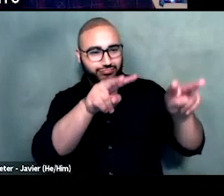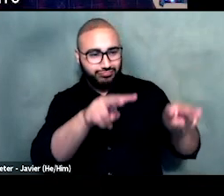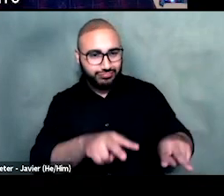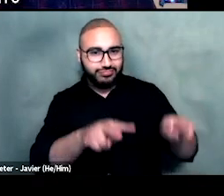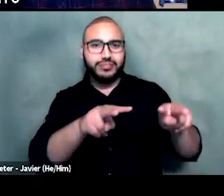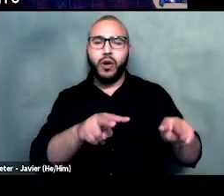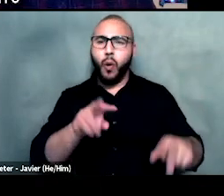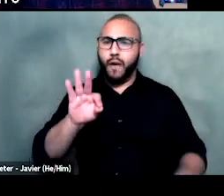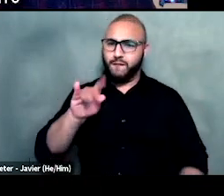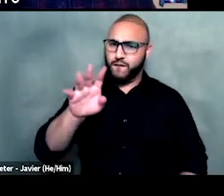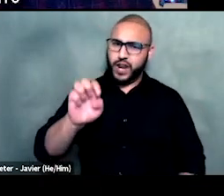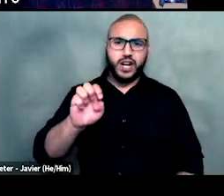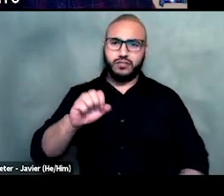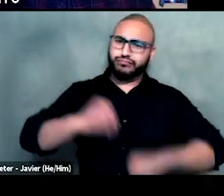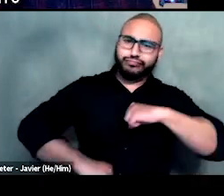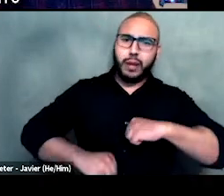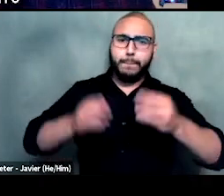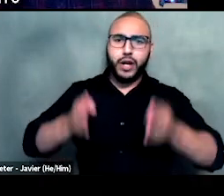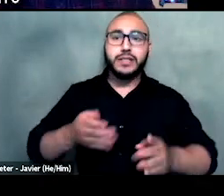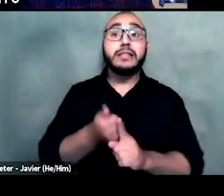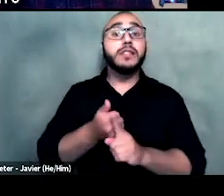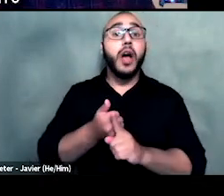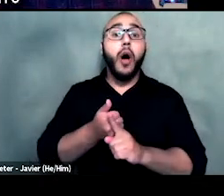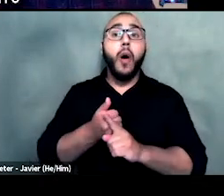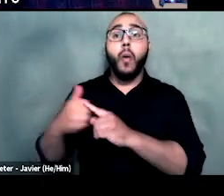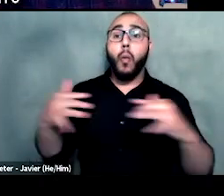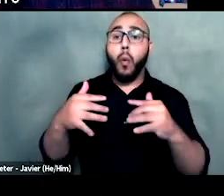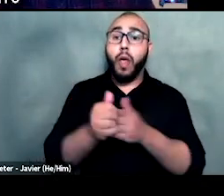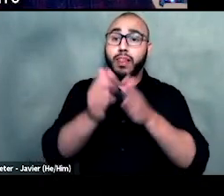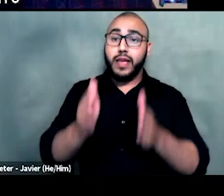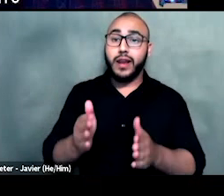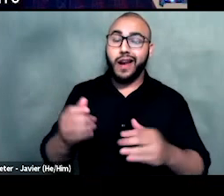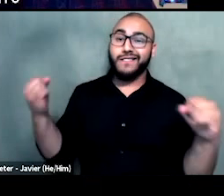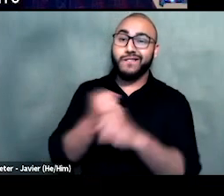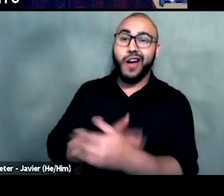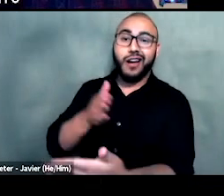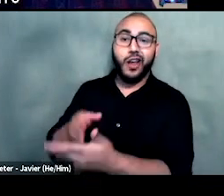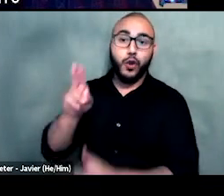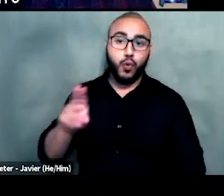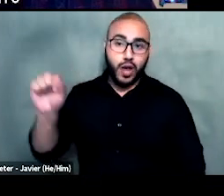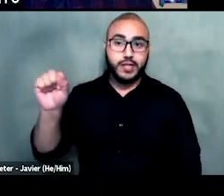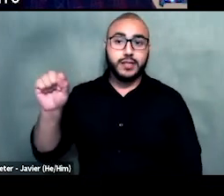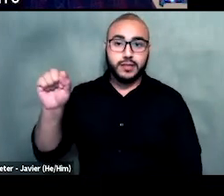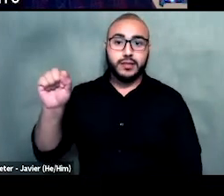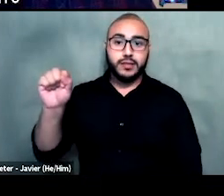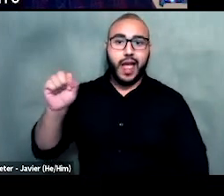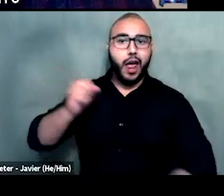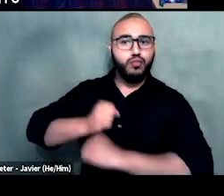person. He was a war leader, he fought the United States and defended his homeland.